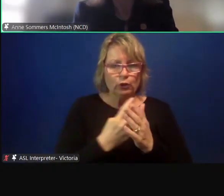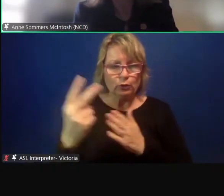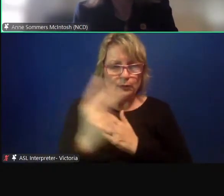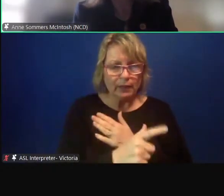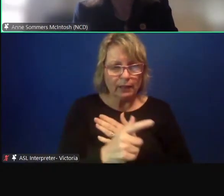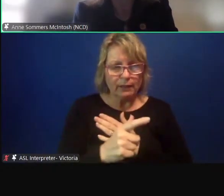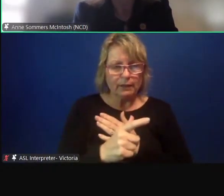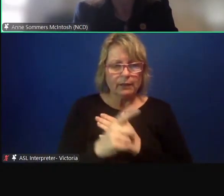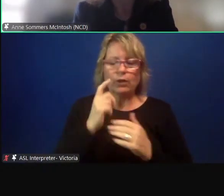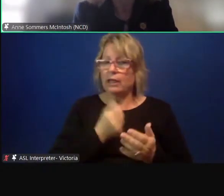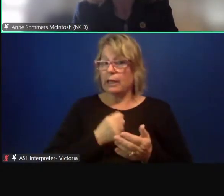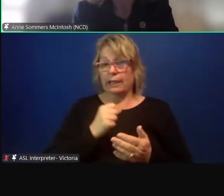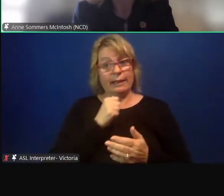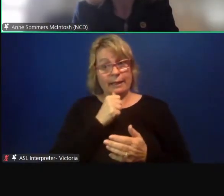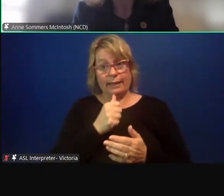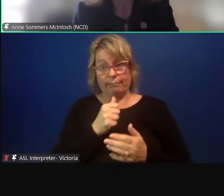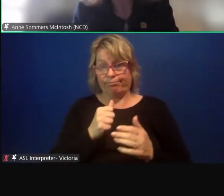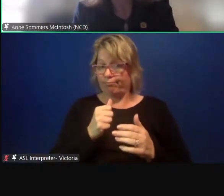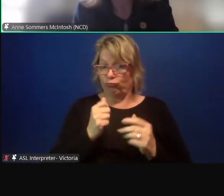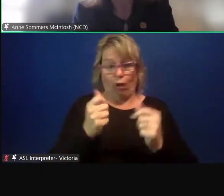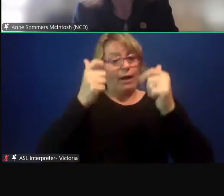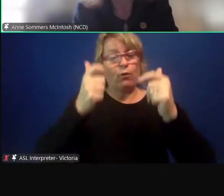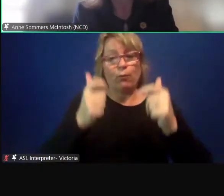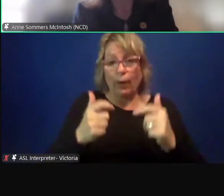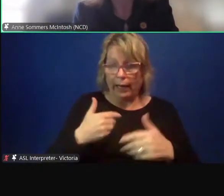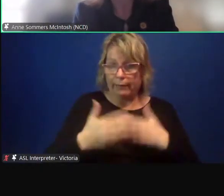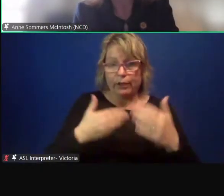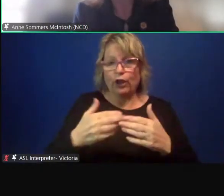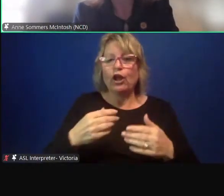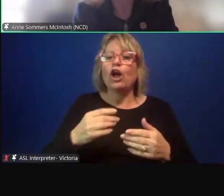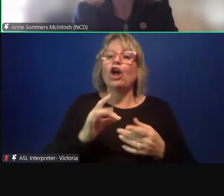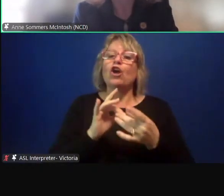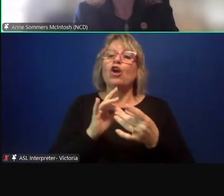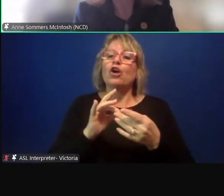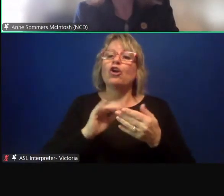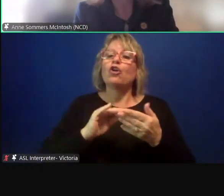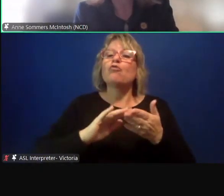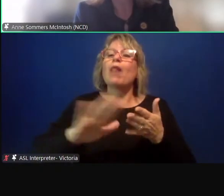absolutely no time, Andres released his priority and vision statement to the community. And he